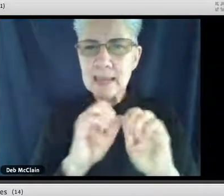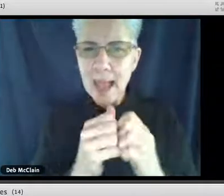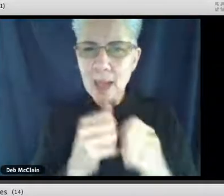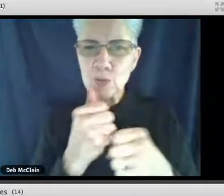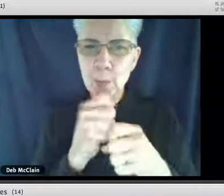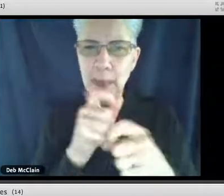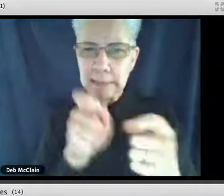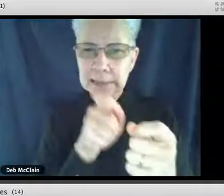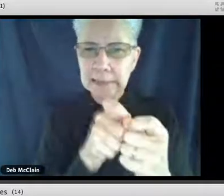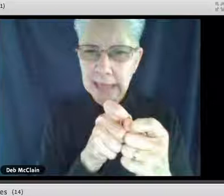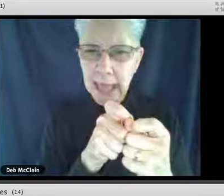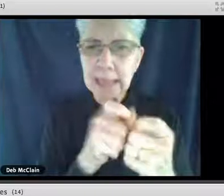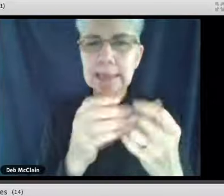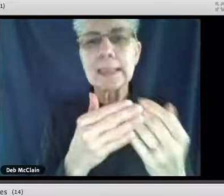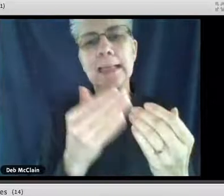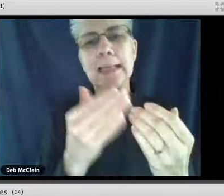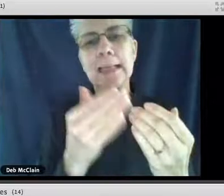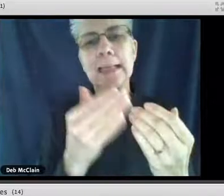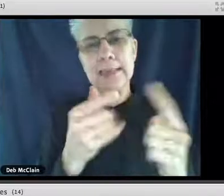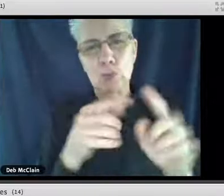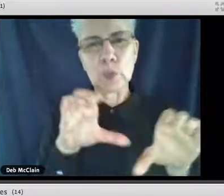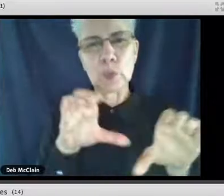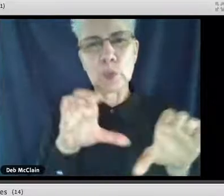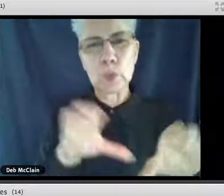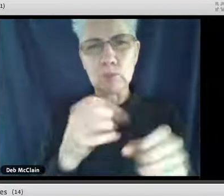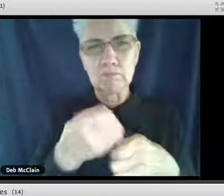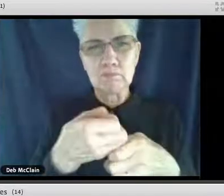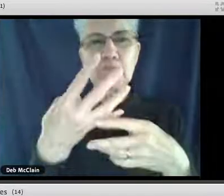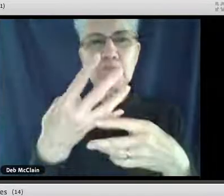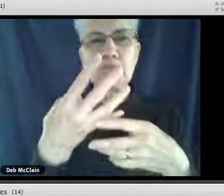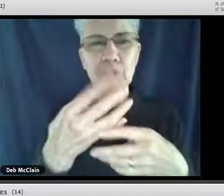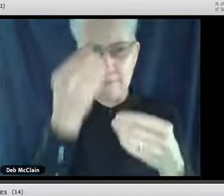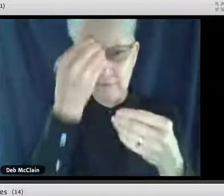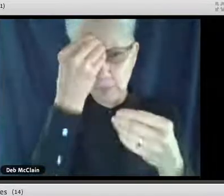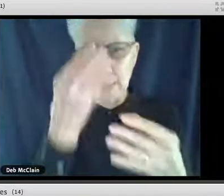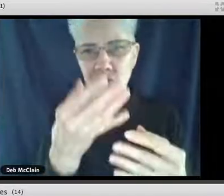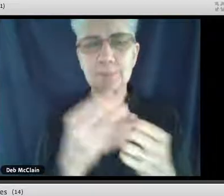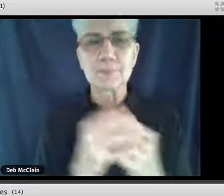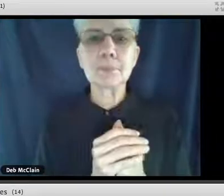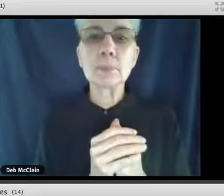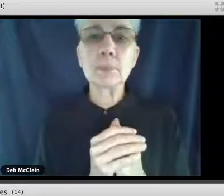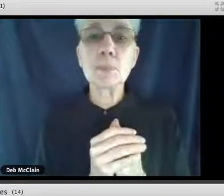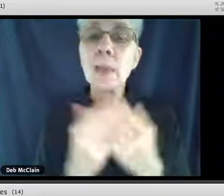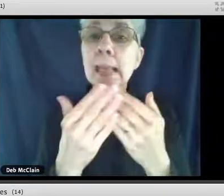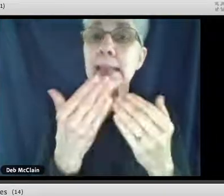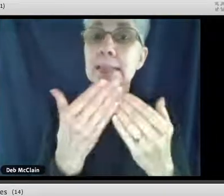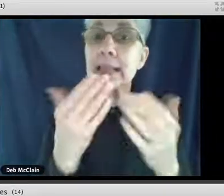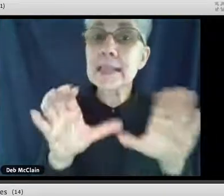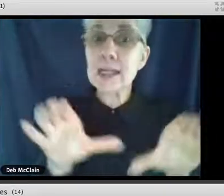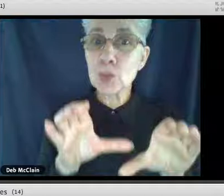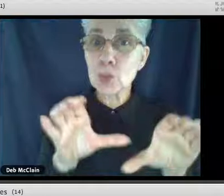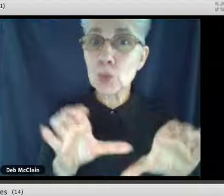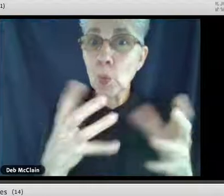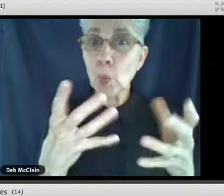and easy-to-do information. So the easiest things to do are the basic things.